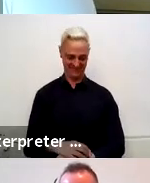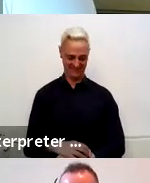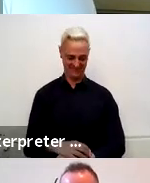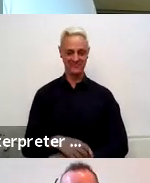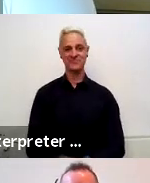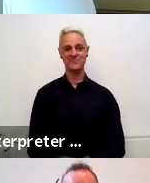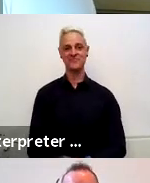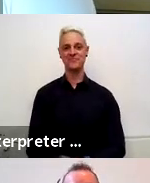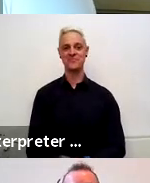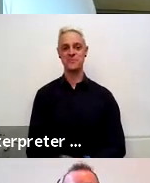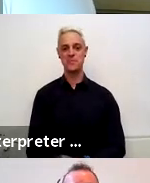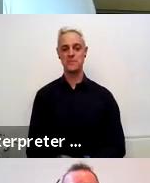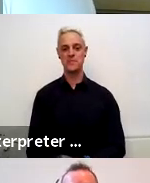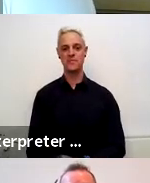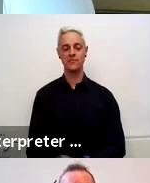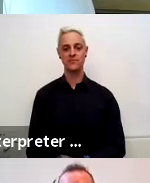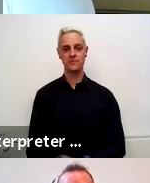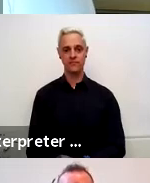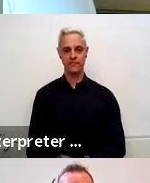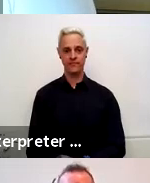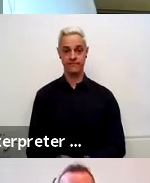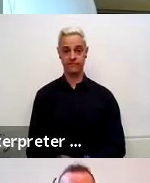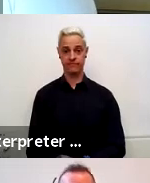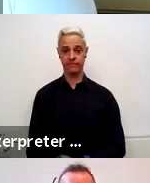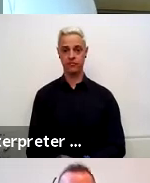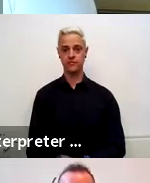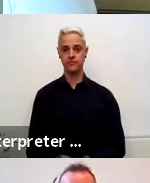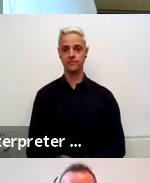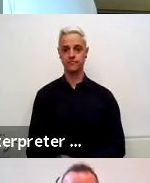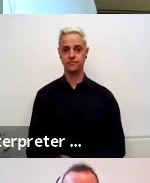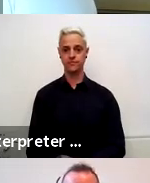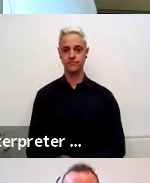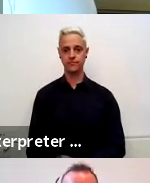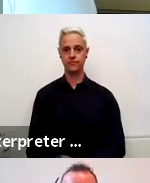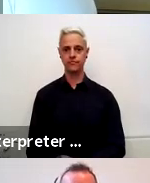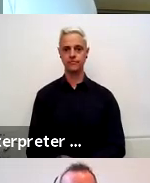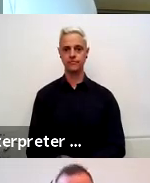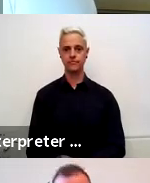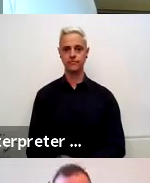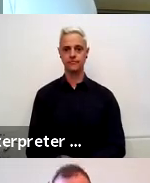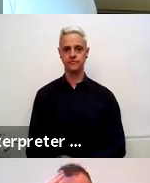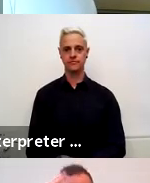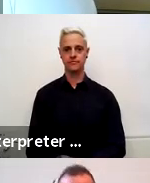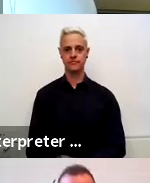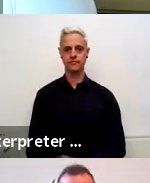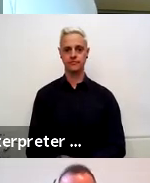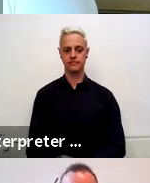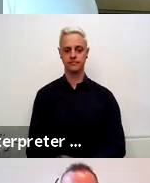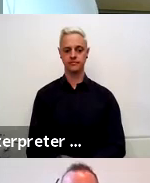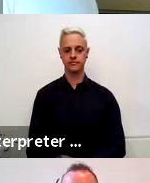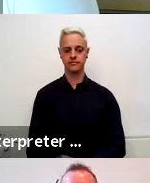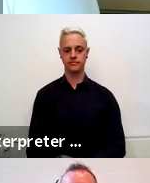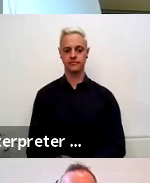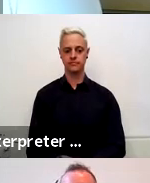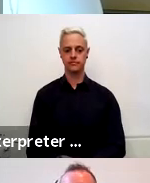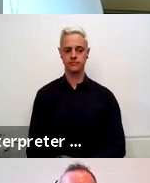My priority would be, and this is something I actually know about.